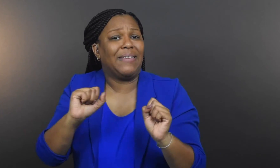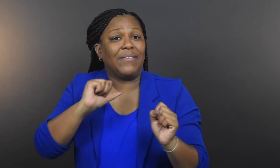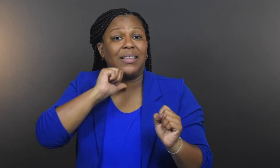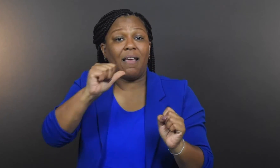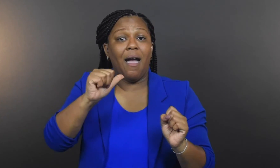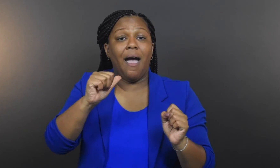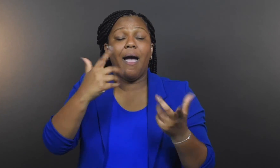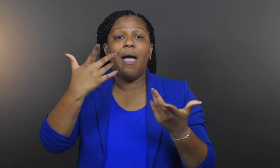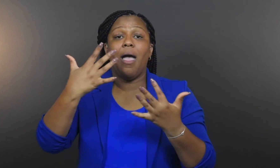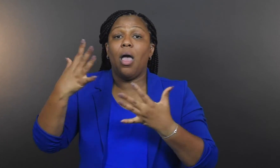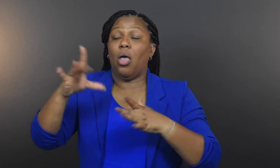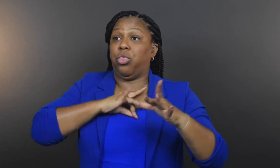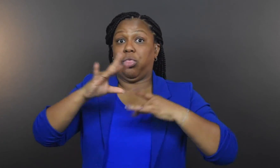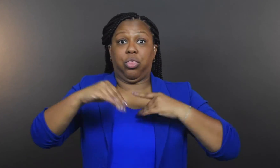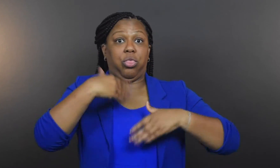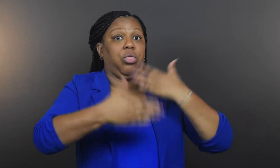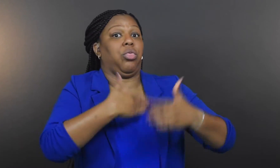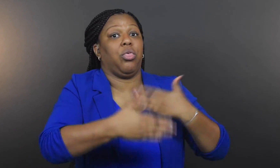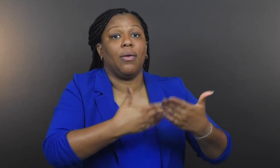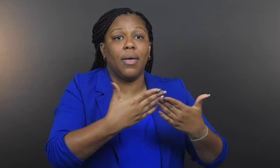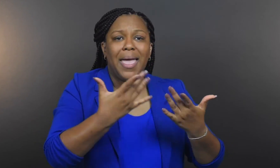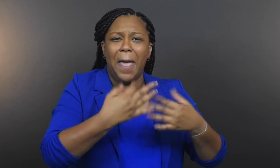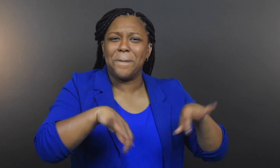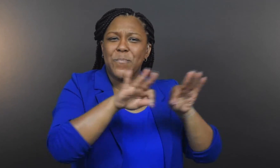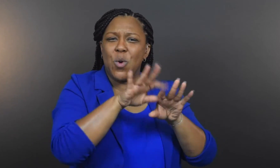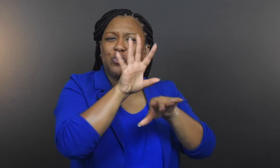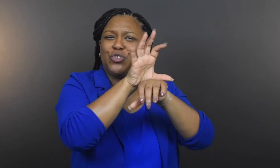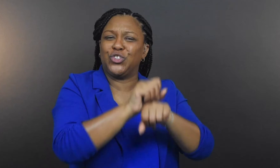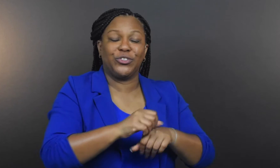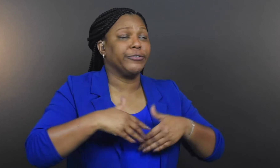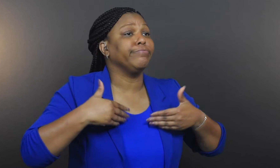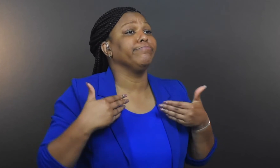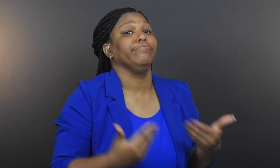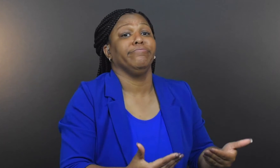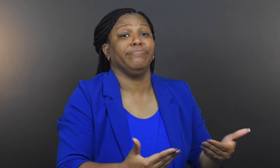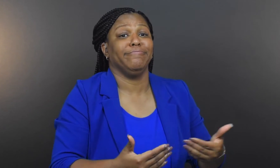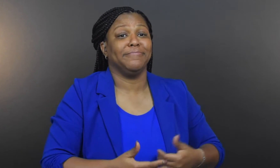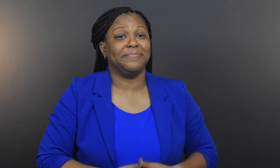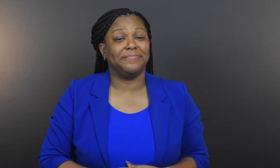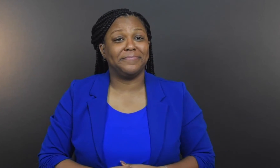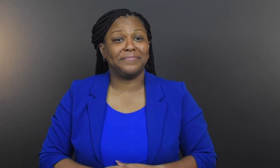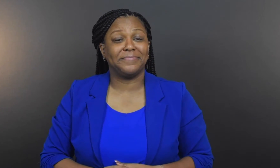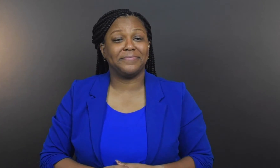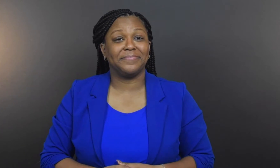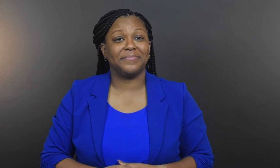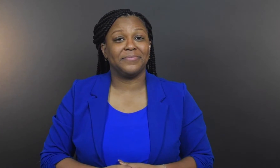traditions.”